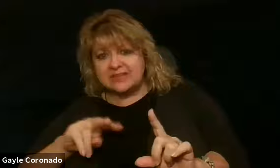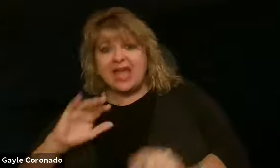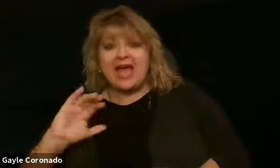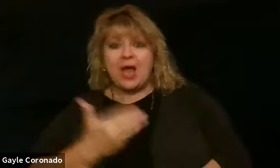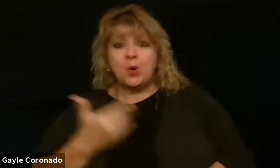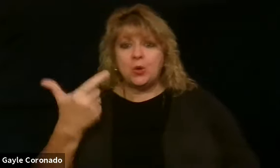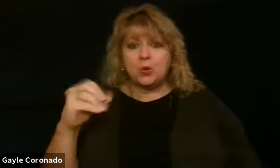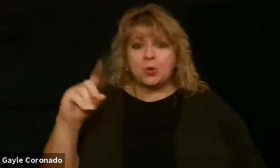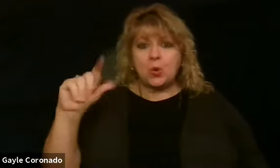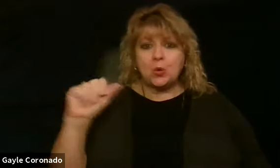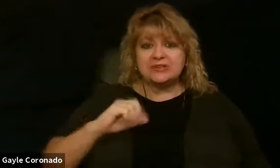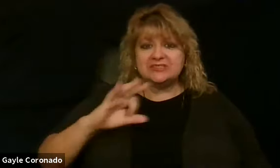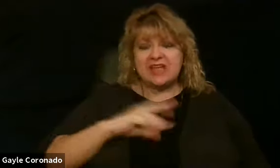an eye out for that.